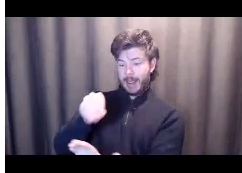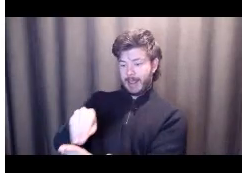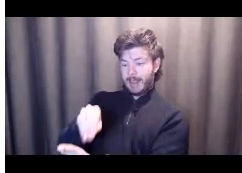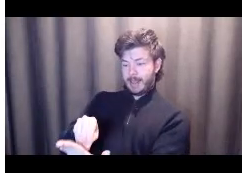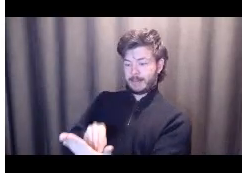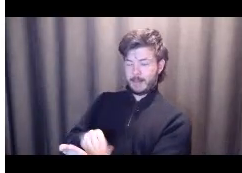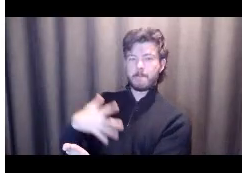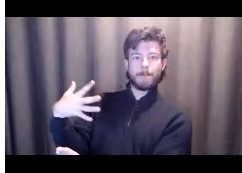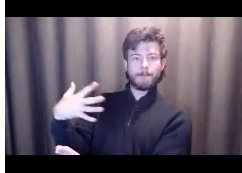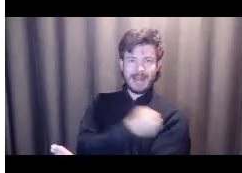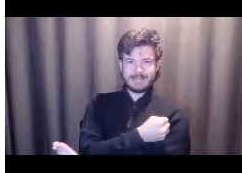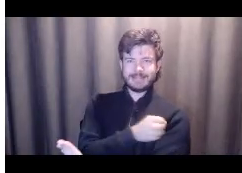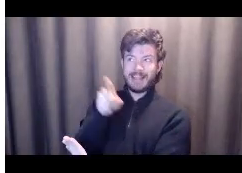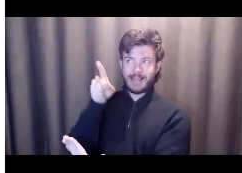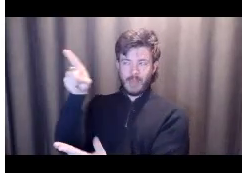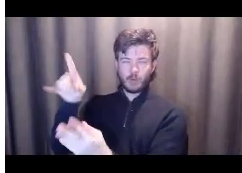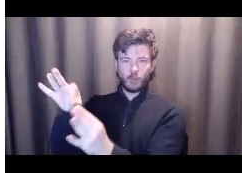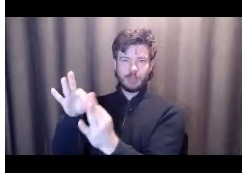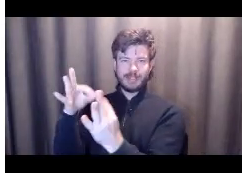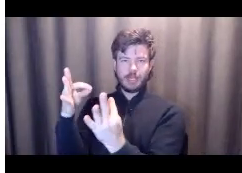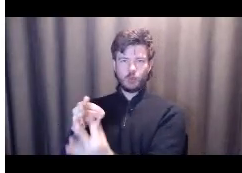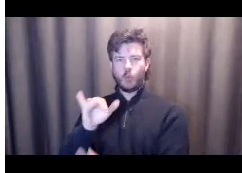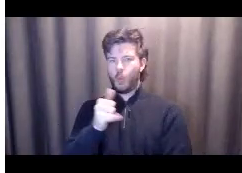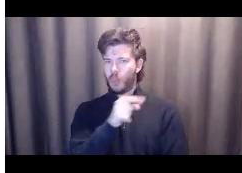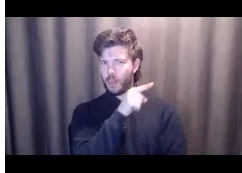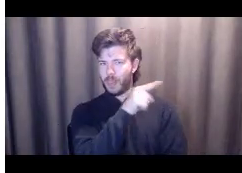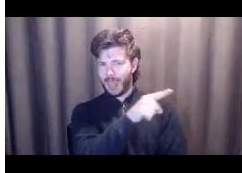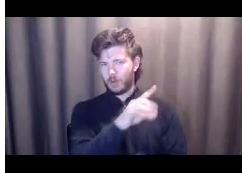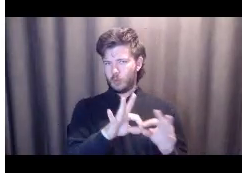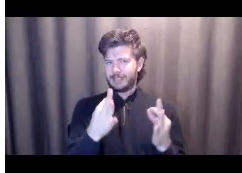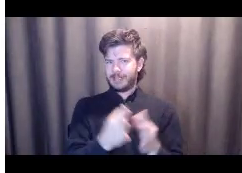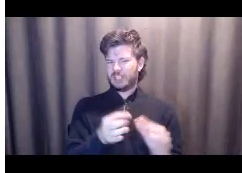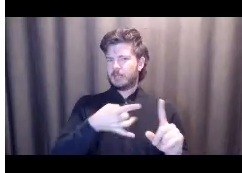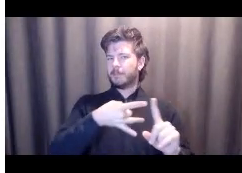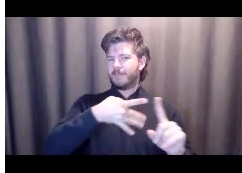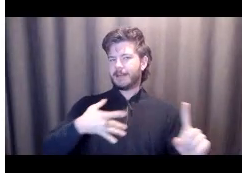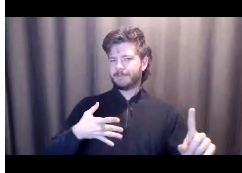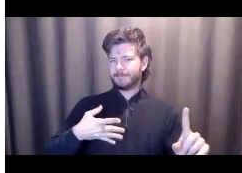This is generally only when quotes have been received for certain supports.